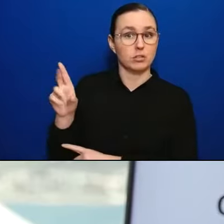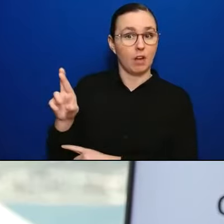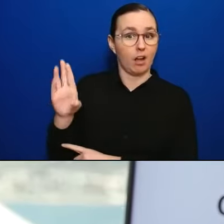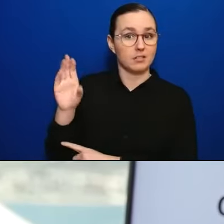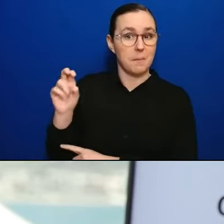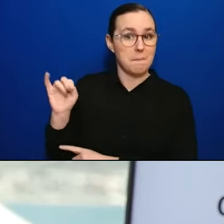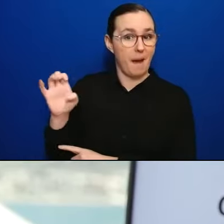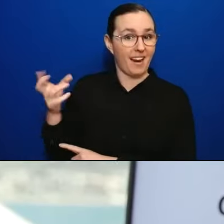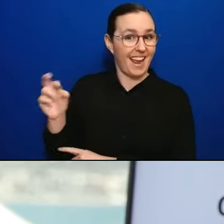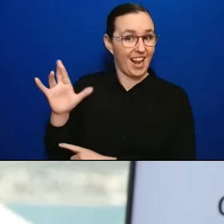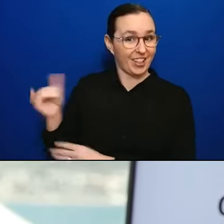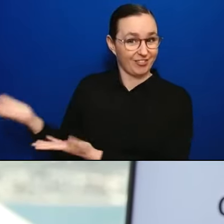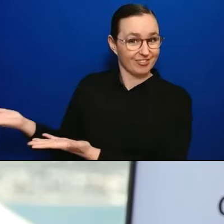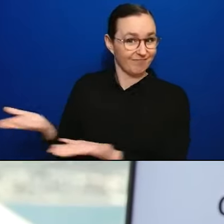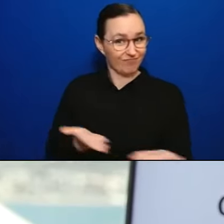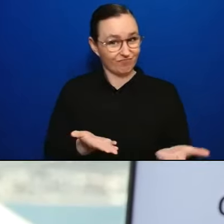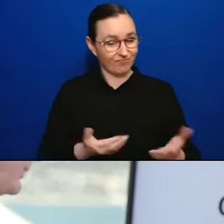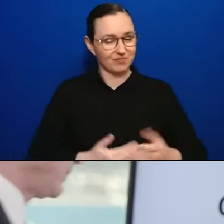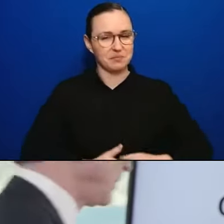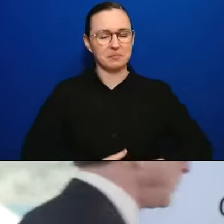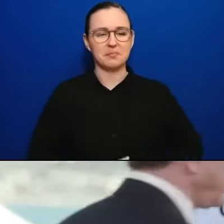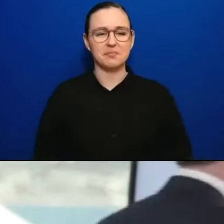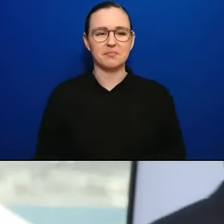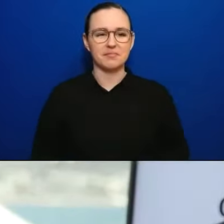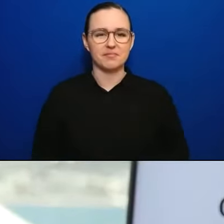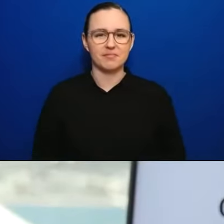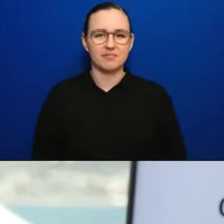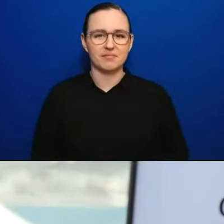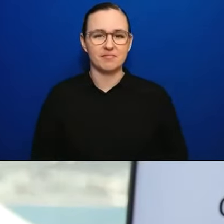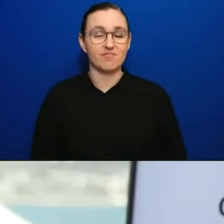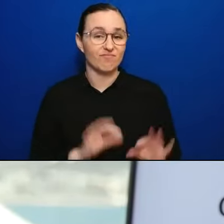through Government websites after the presentation with